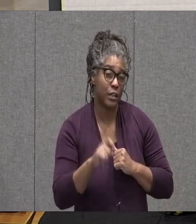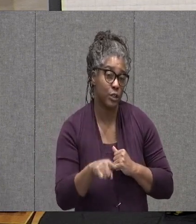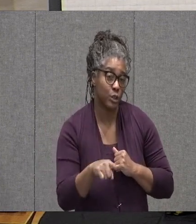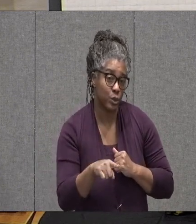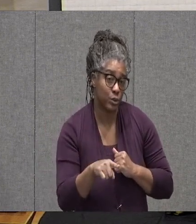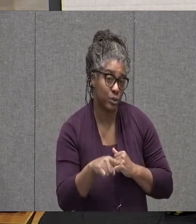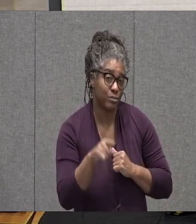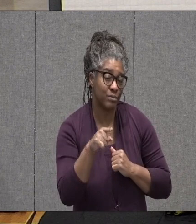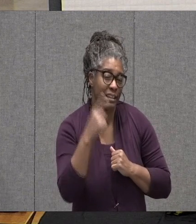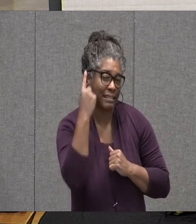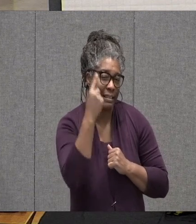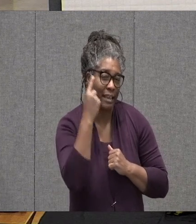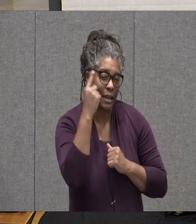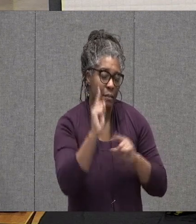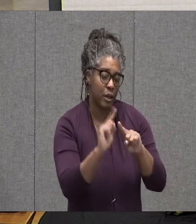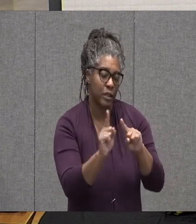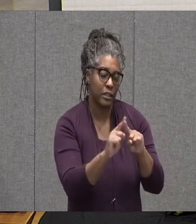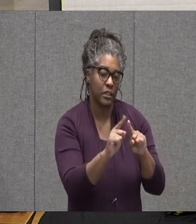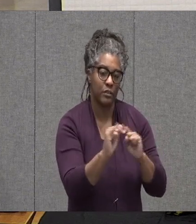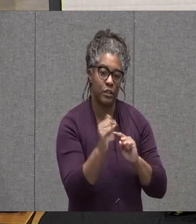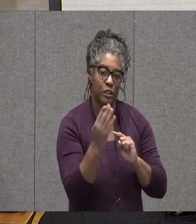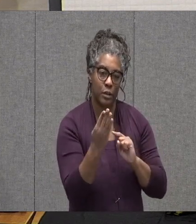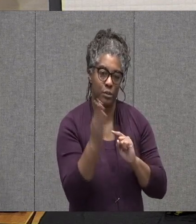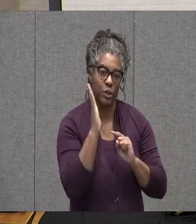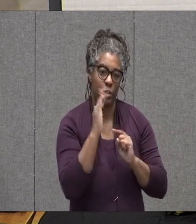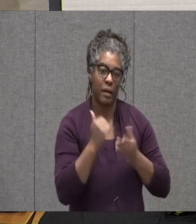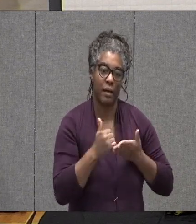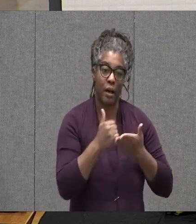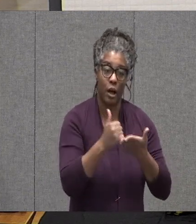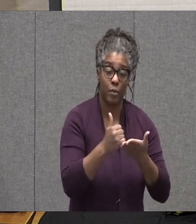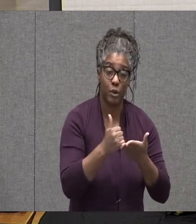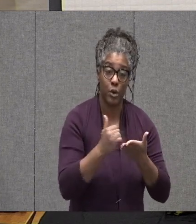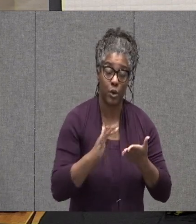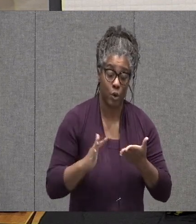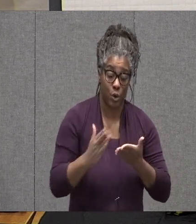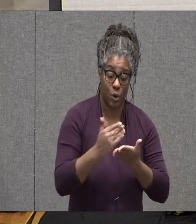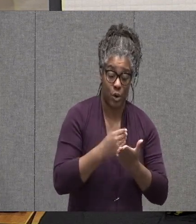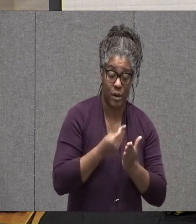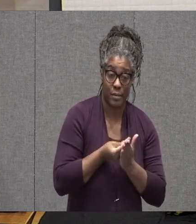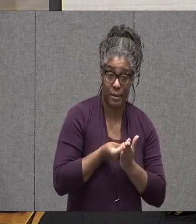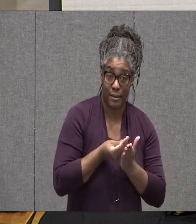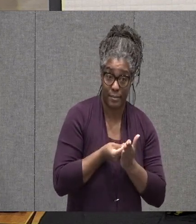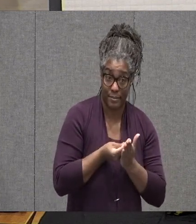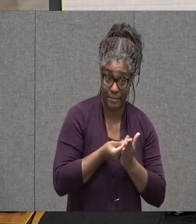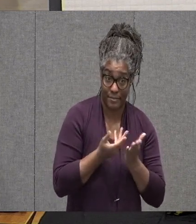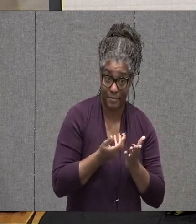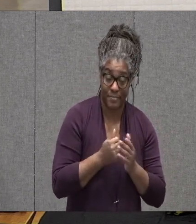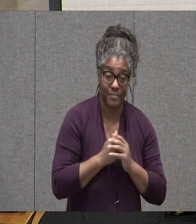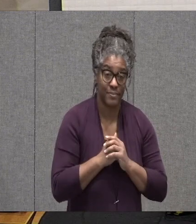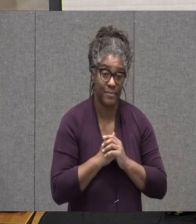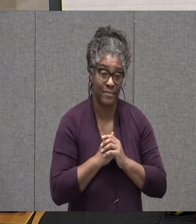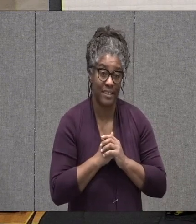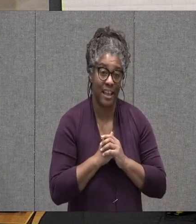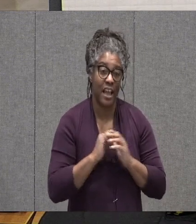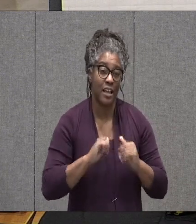Different jobs that can help you earn some income. I'm gonna challenge you today to get out your writing journal